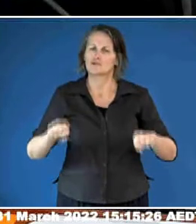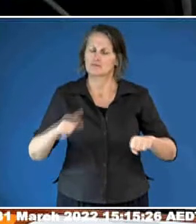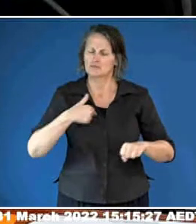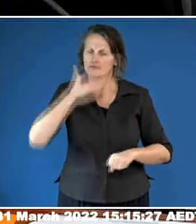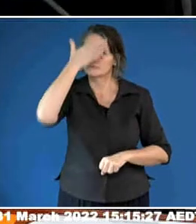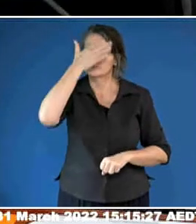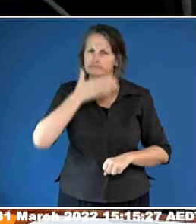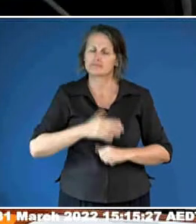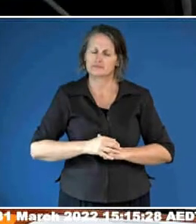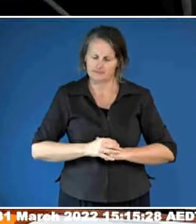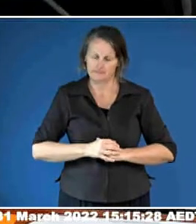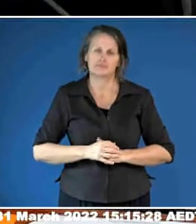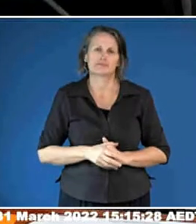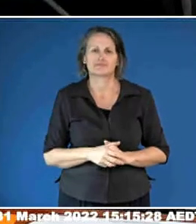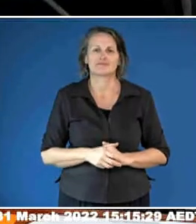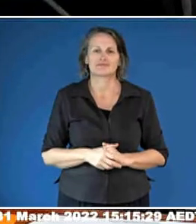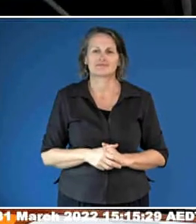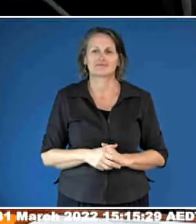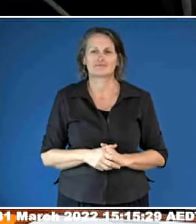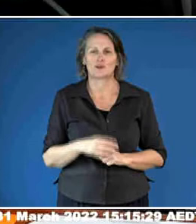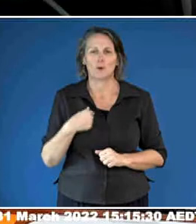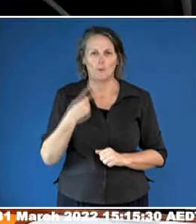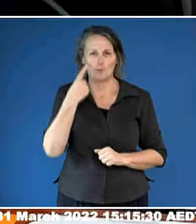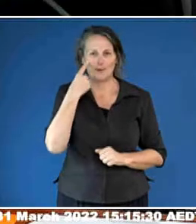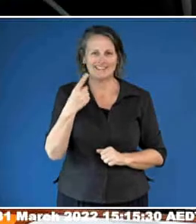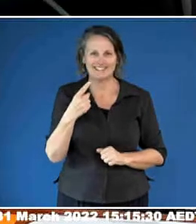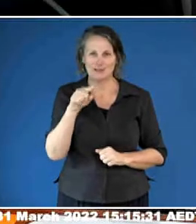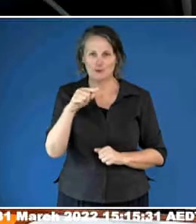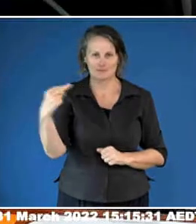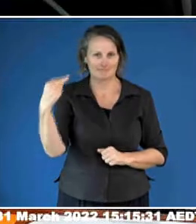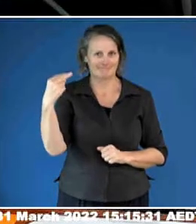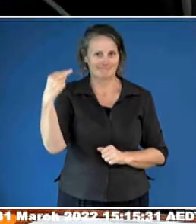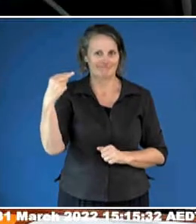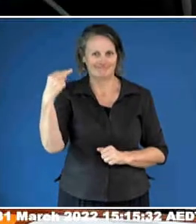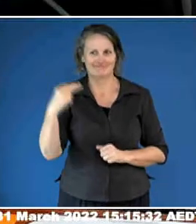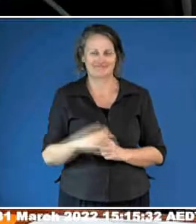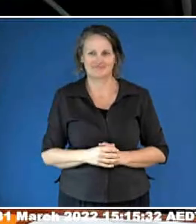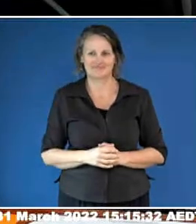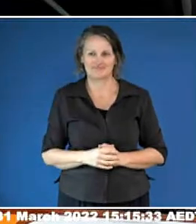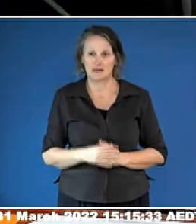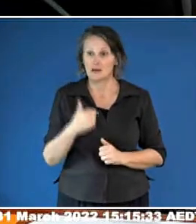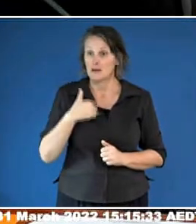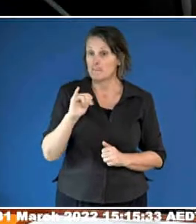We can see you very acutely. Thank you, Chair. MS FROHMADER: I just want to say -- But I'm conscious that the Commissioners might have some questions that